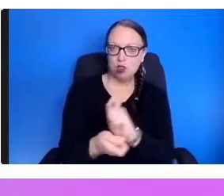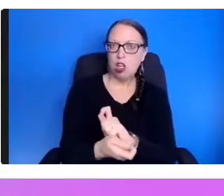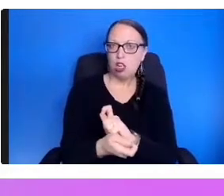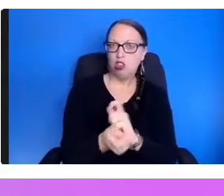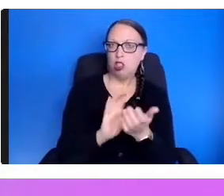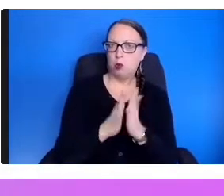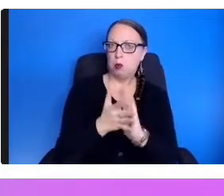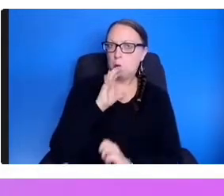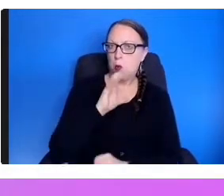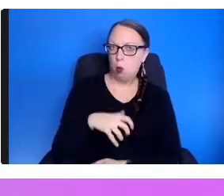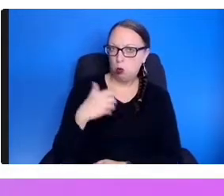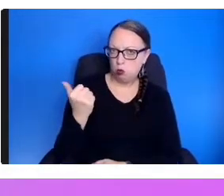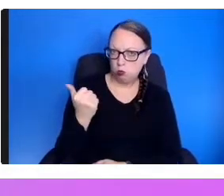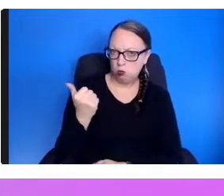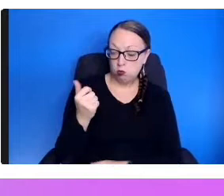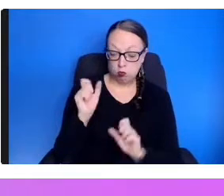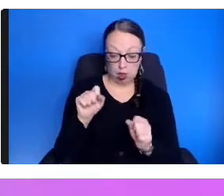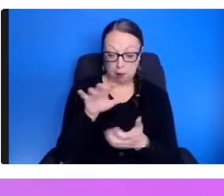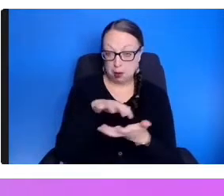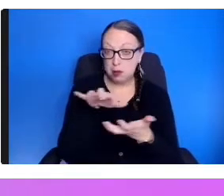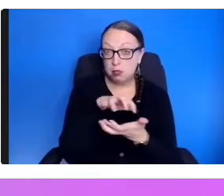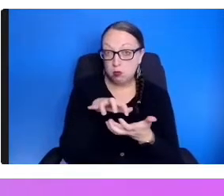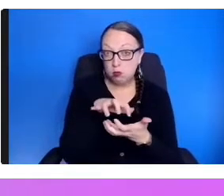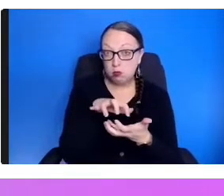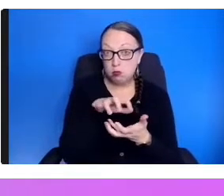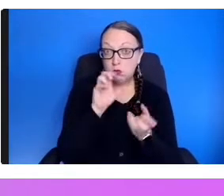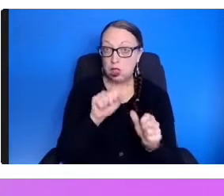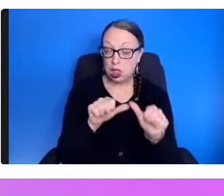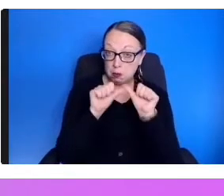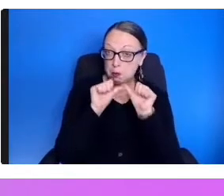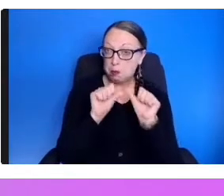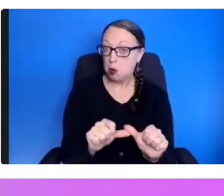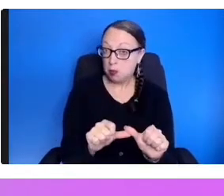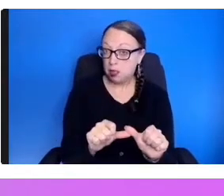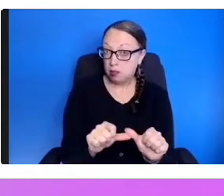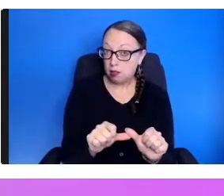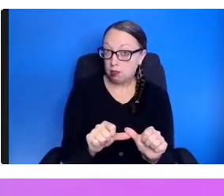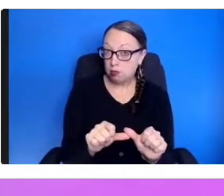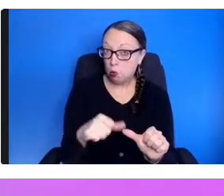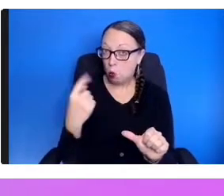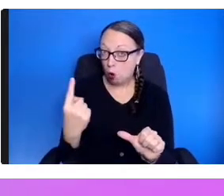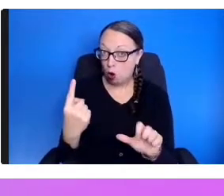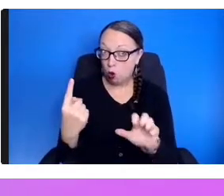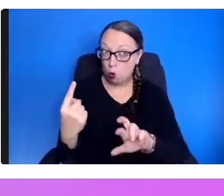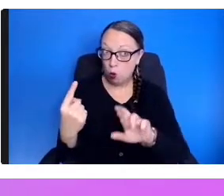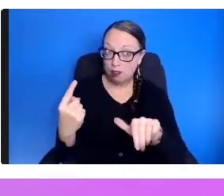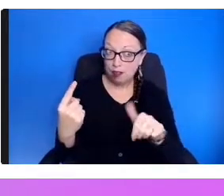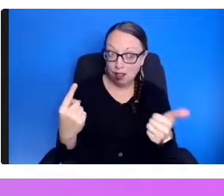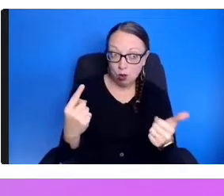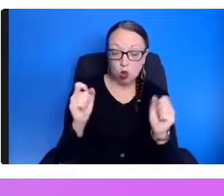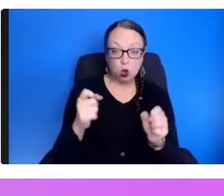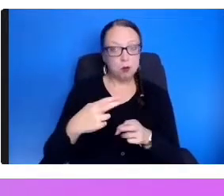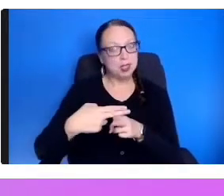It can be a combination of these things, it can be permanently one of these things, it could be temporary or just situational.